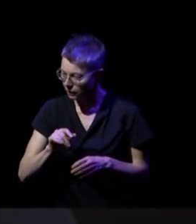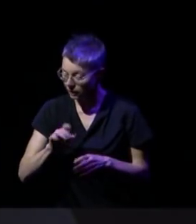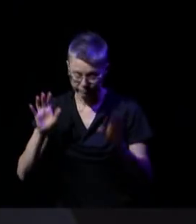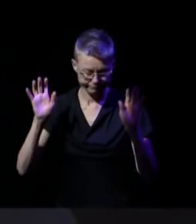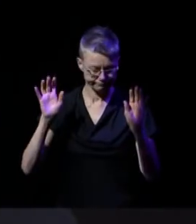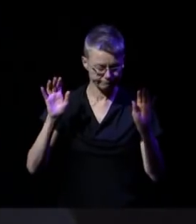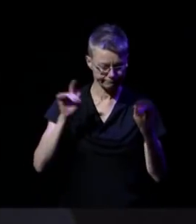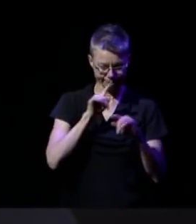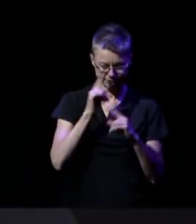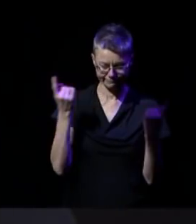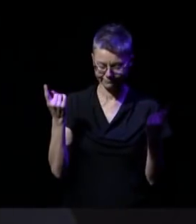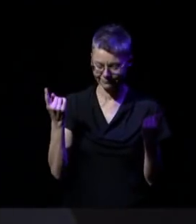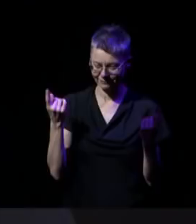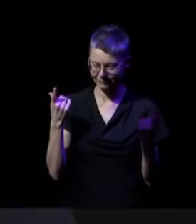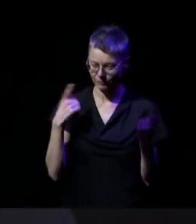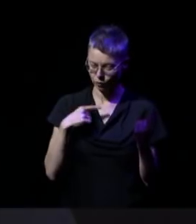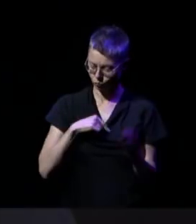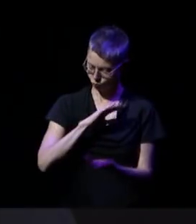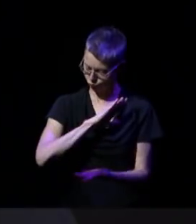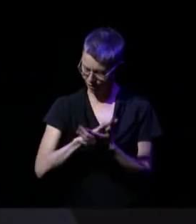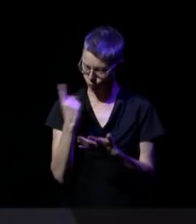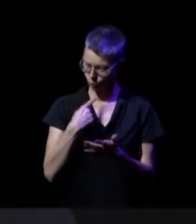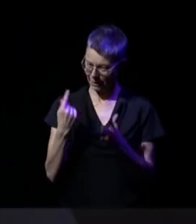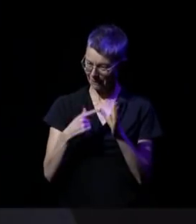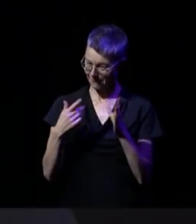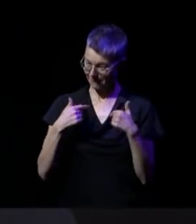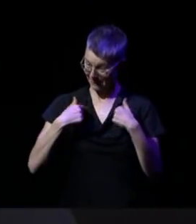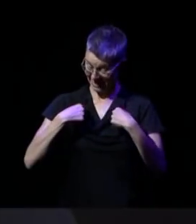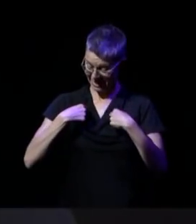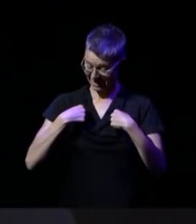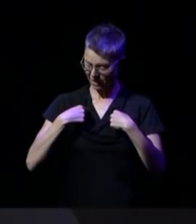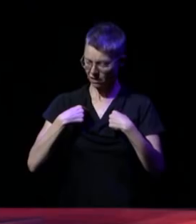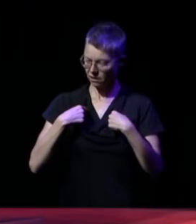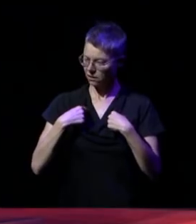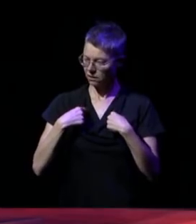because there's an erasure of my authentic self that I have claimed by making this decision.